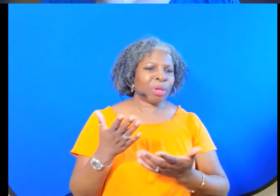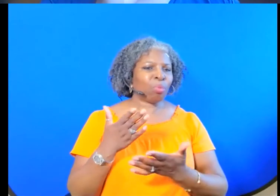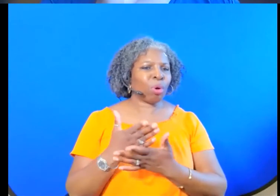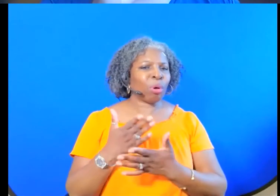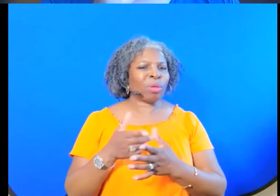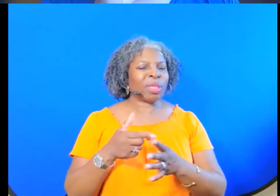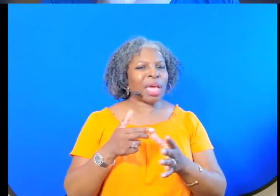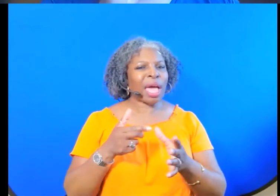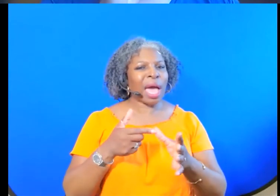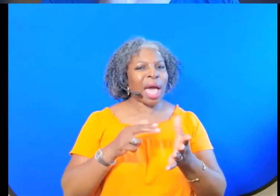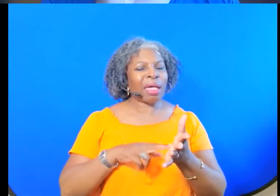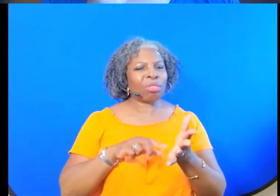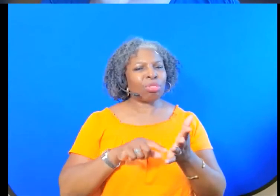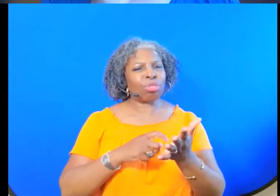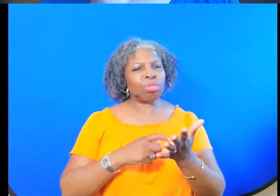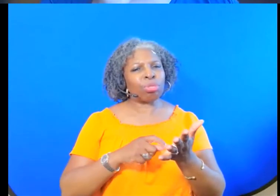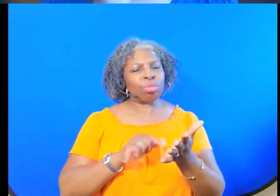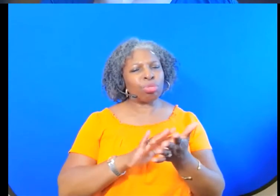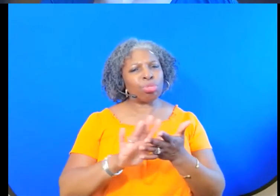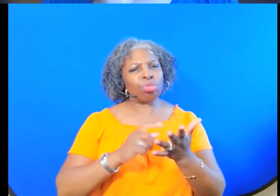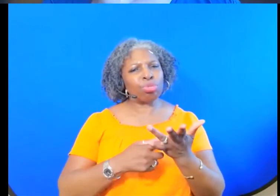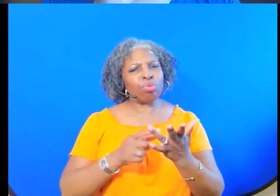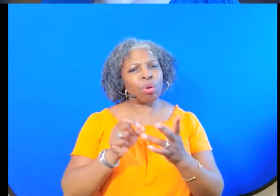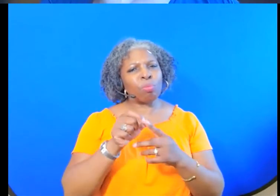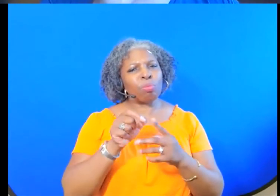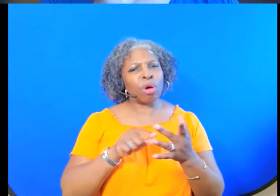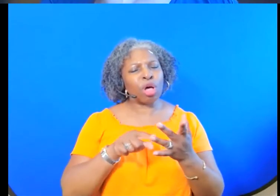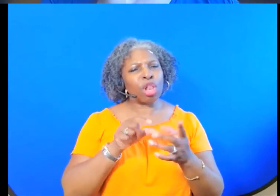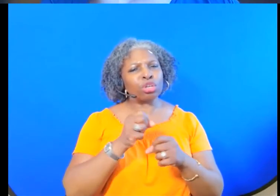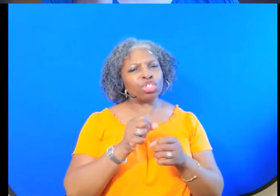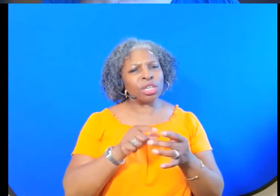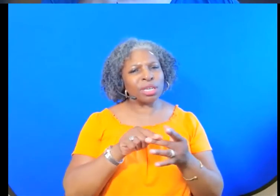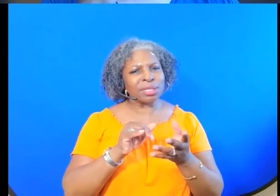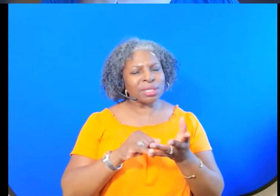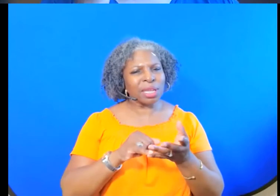York, political scientists working on migration and gentrification issues in Berlin,